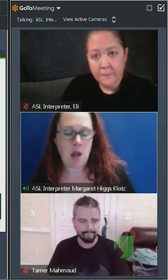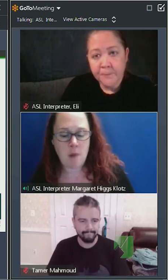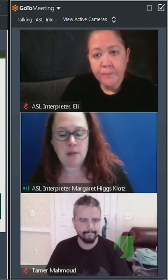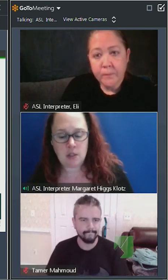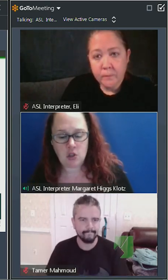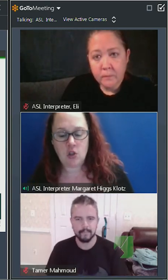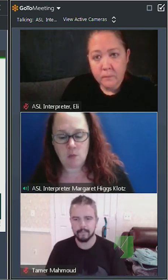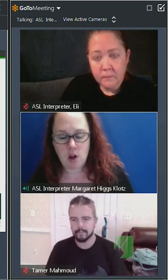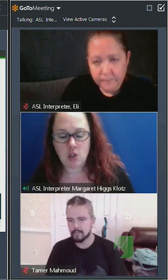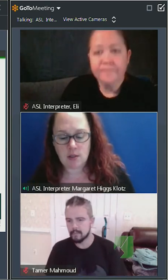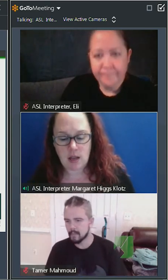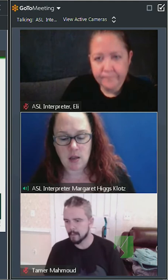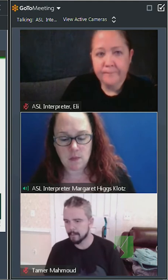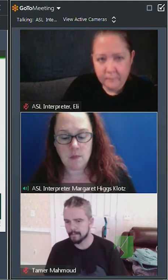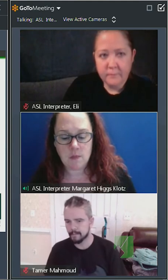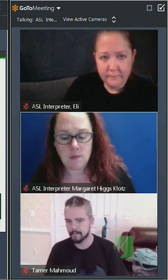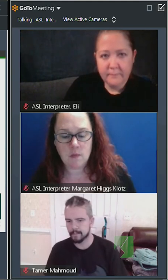in my opposition to the project.